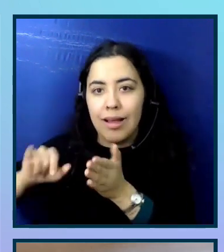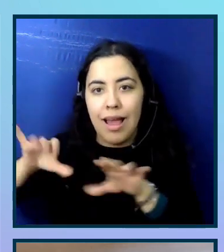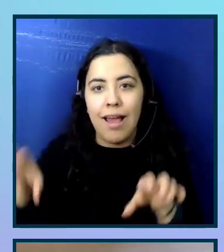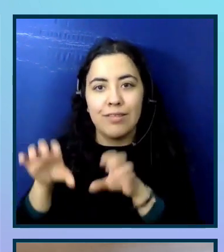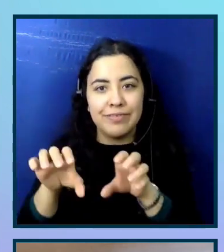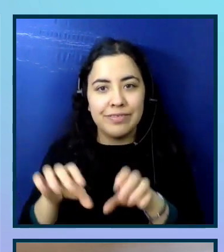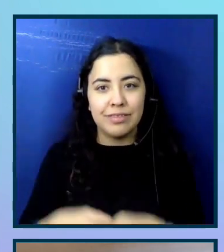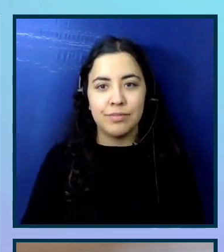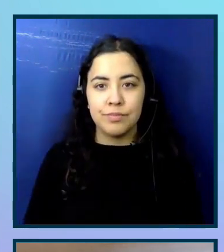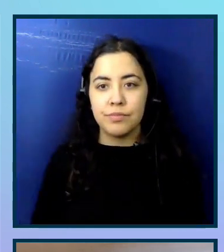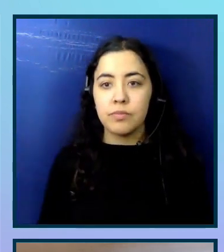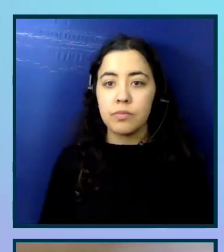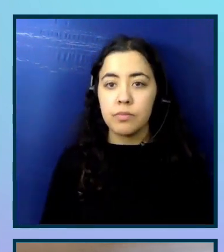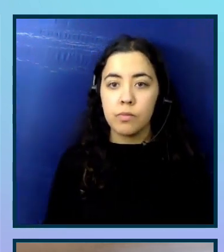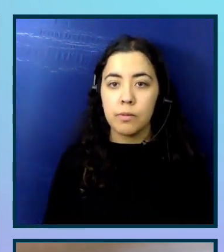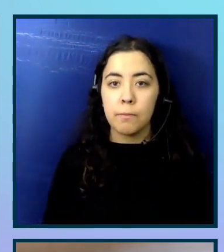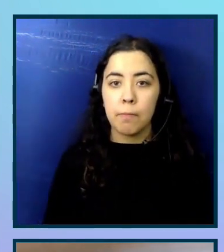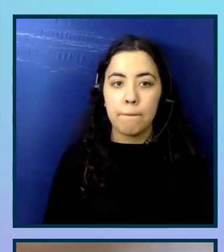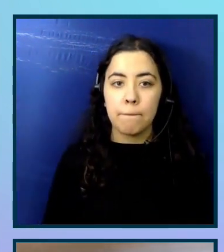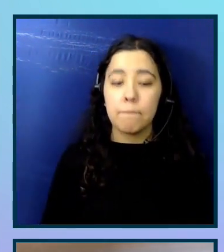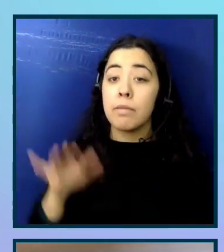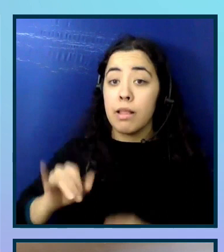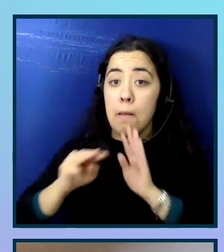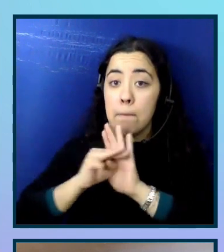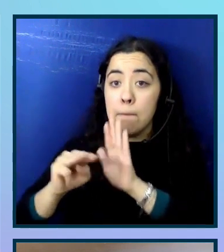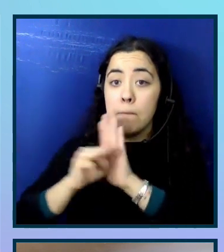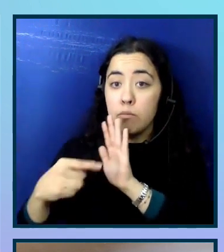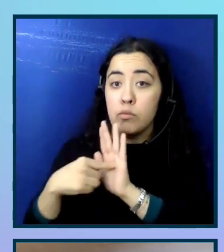The model states that three kinds of disabilities exist.